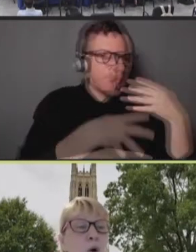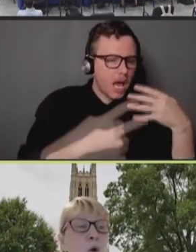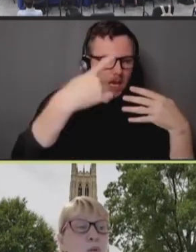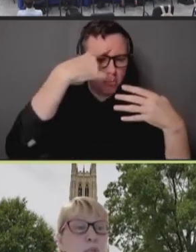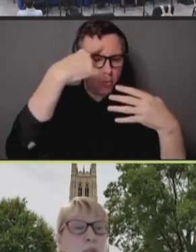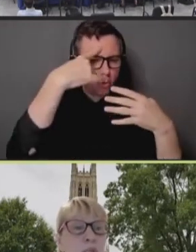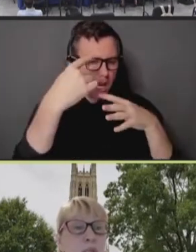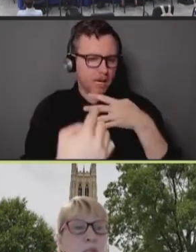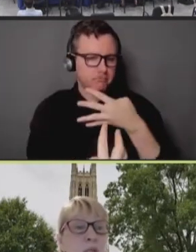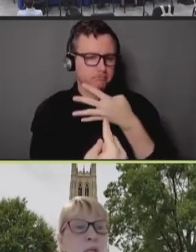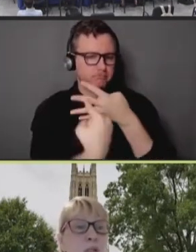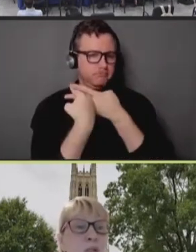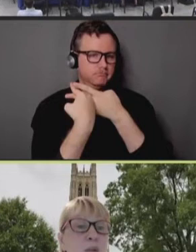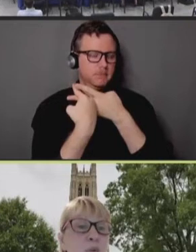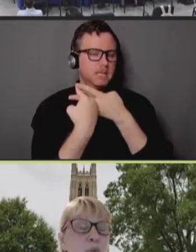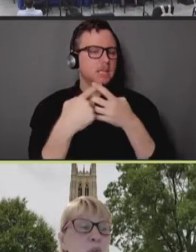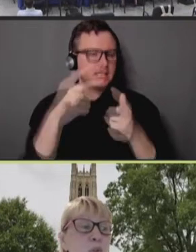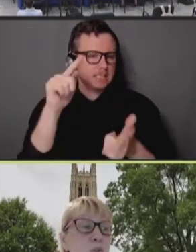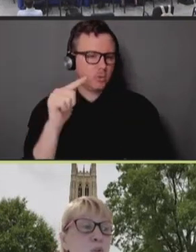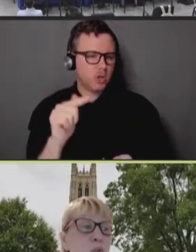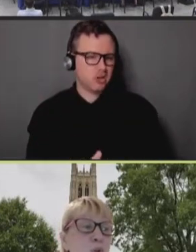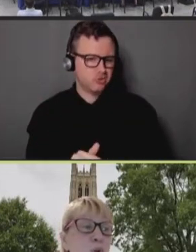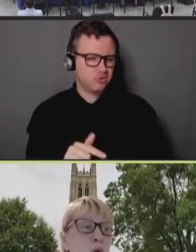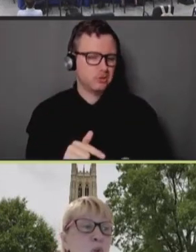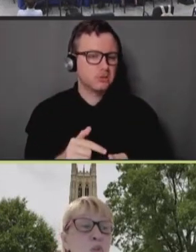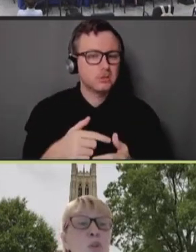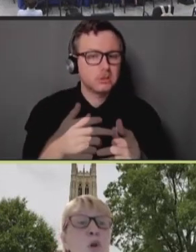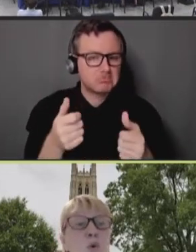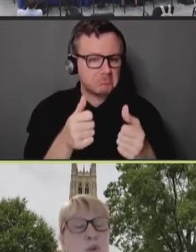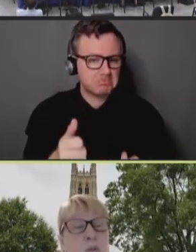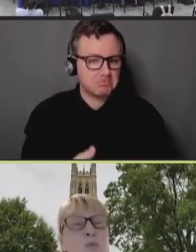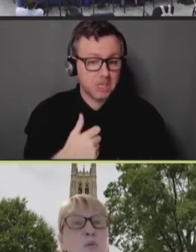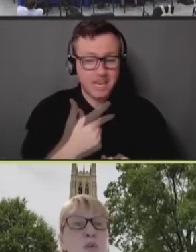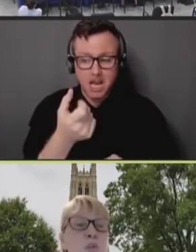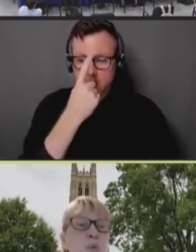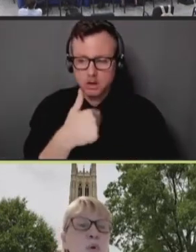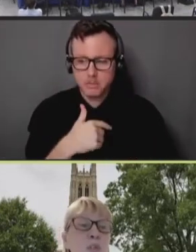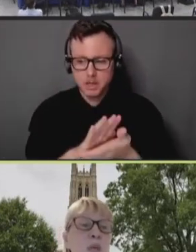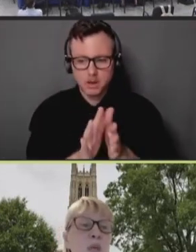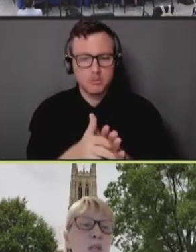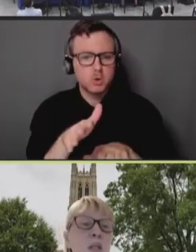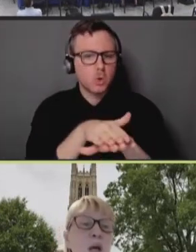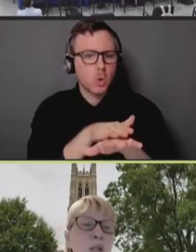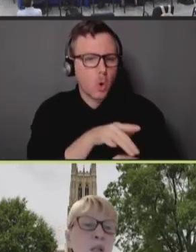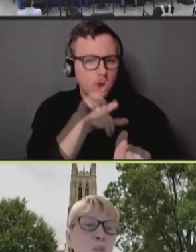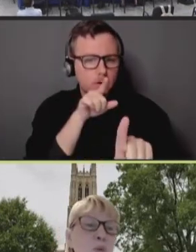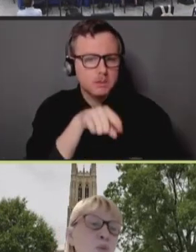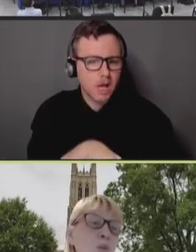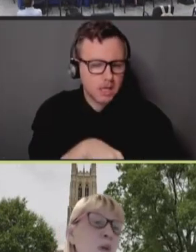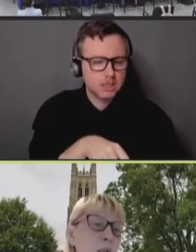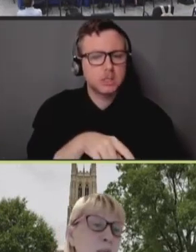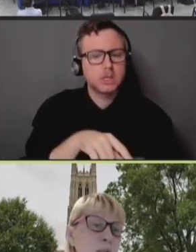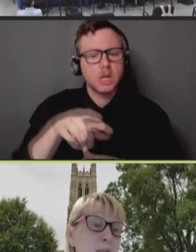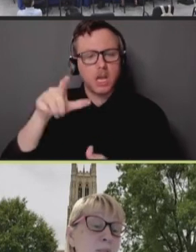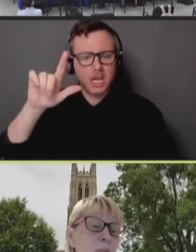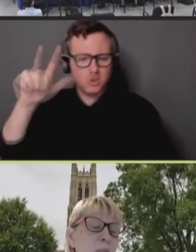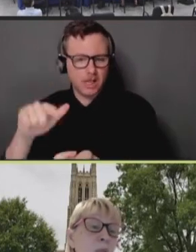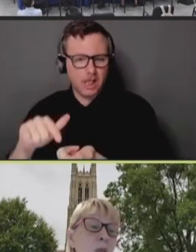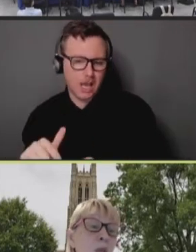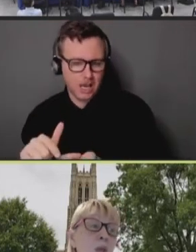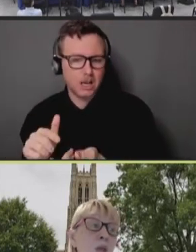And all these contributes to slower immune response and decline in immune surveillance.